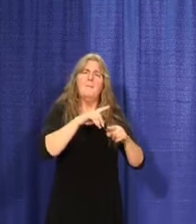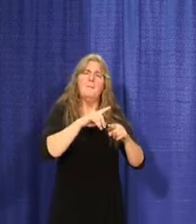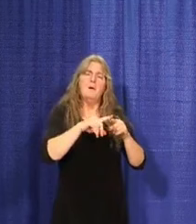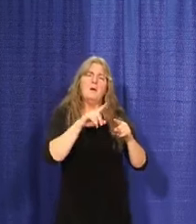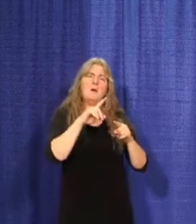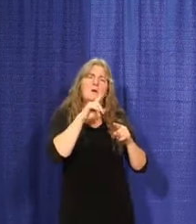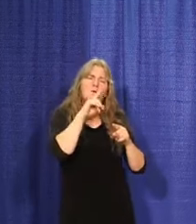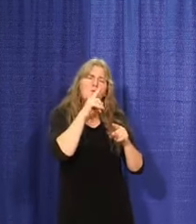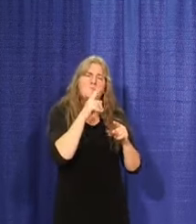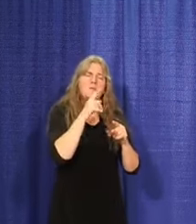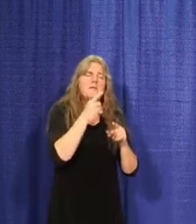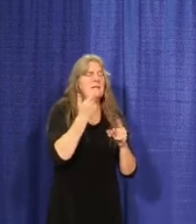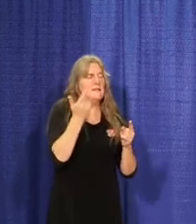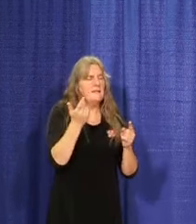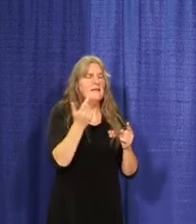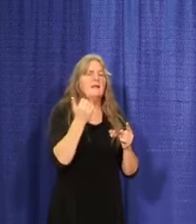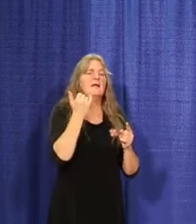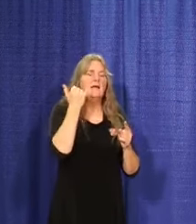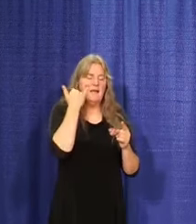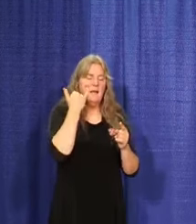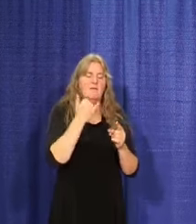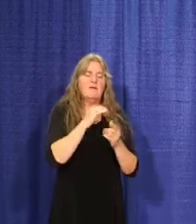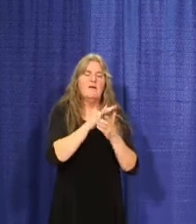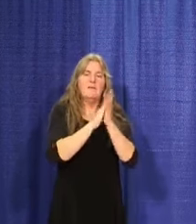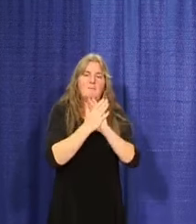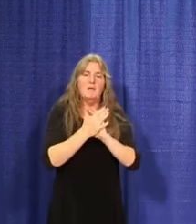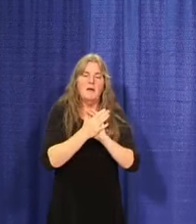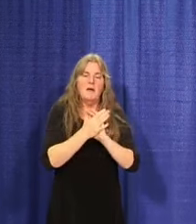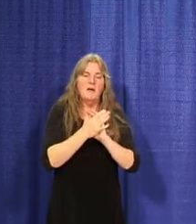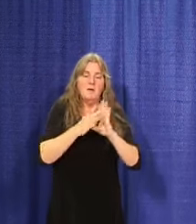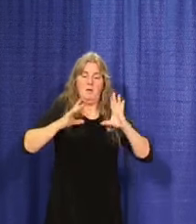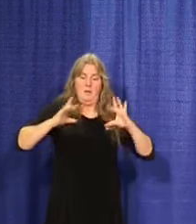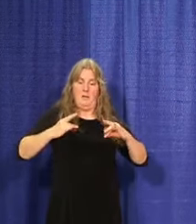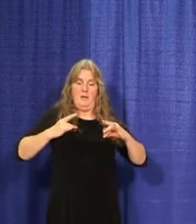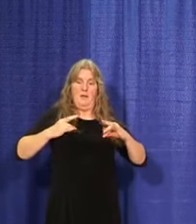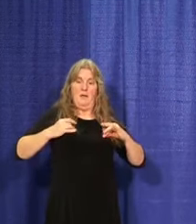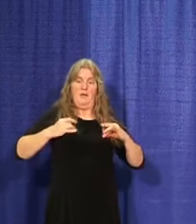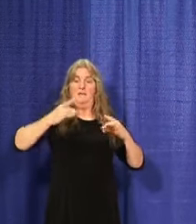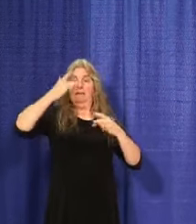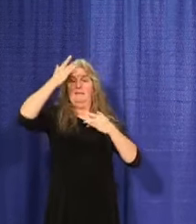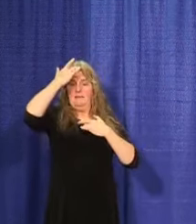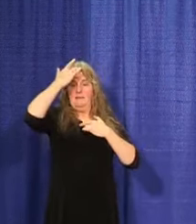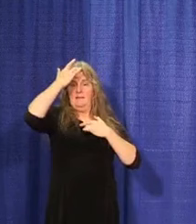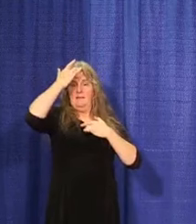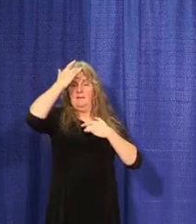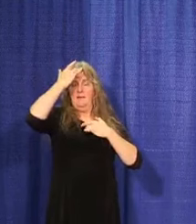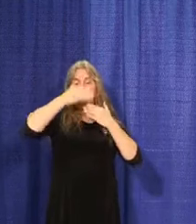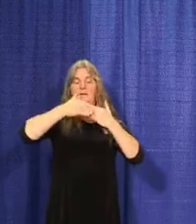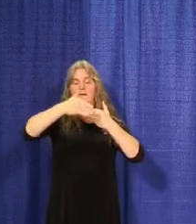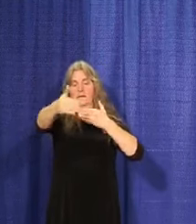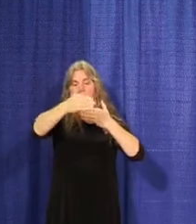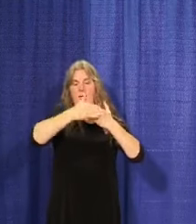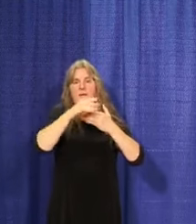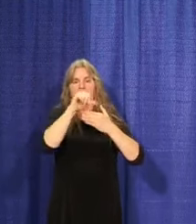onset of infection. After that-- that is one of the reasons why it can be problematic to try to retest